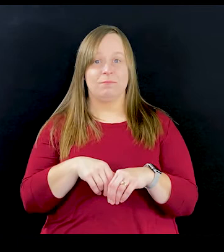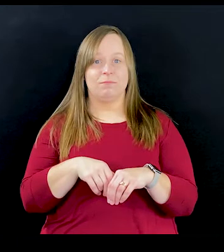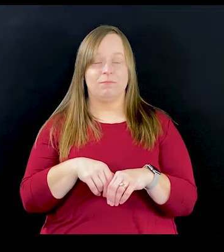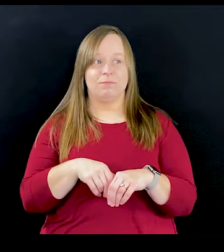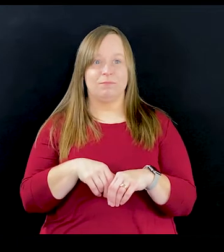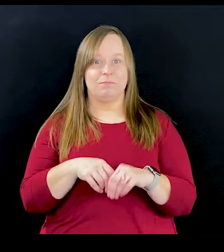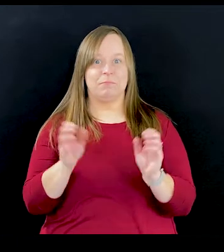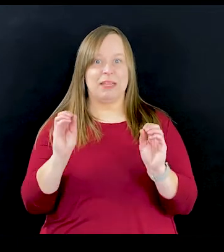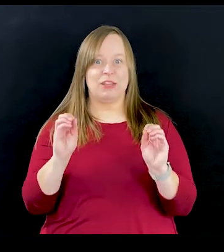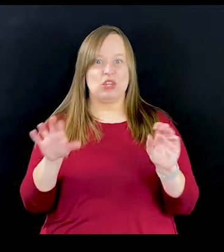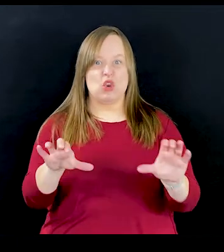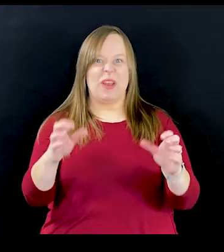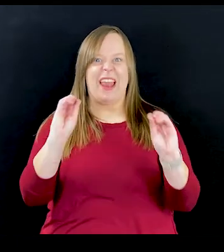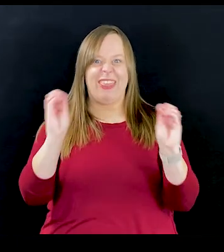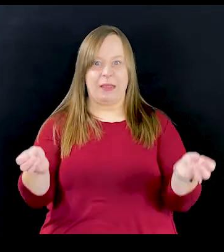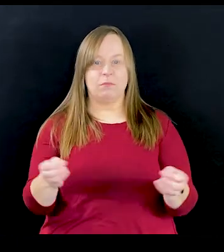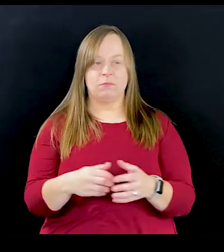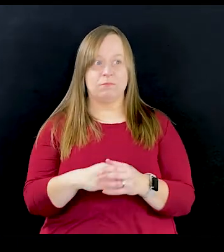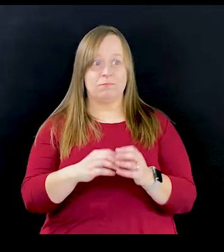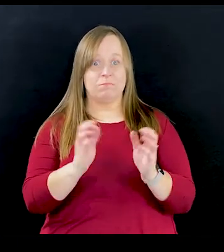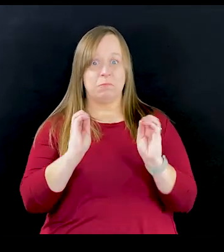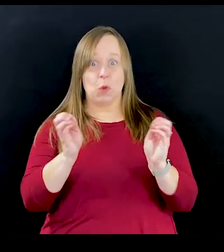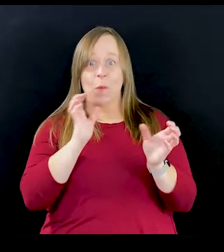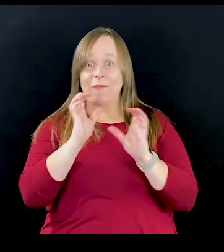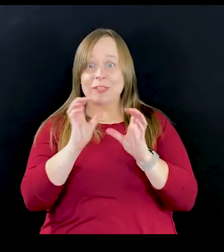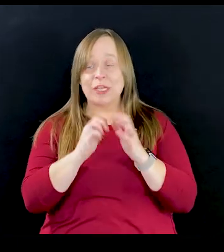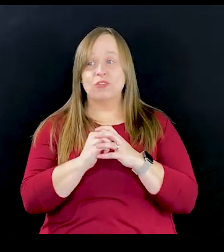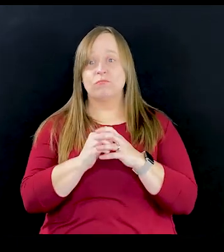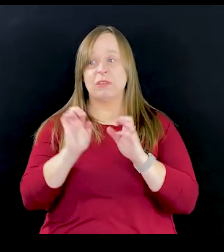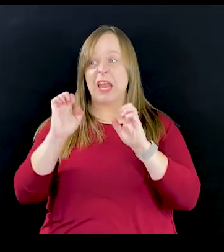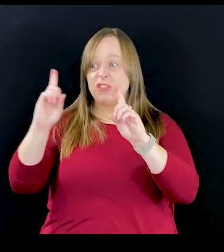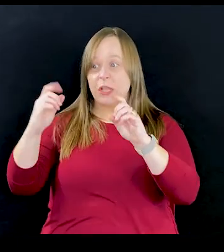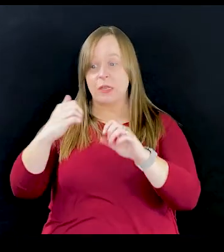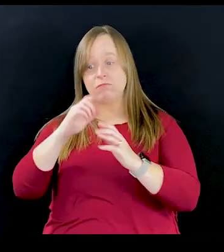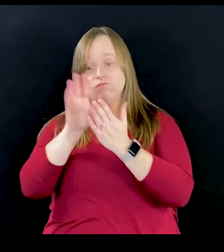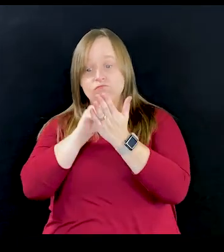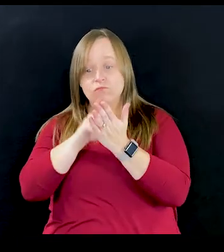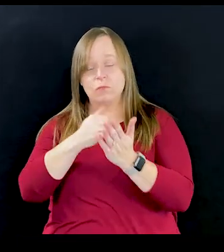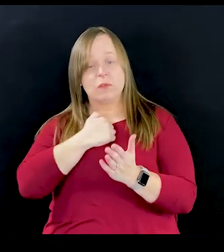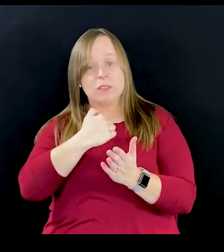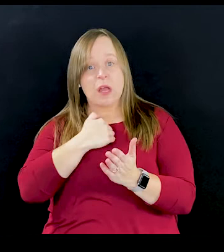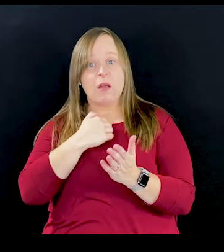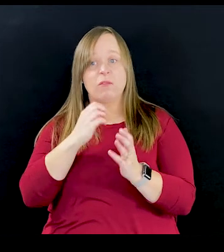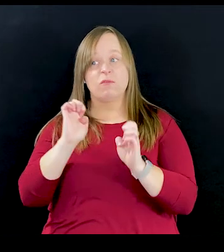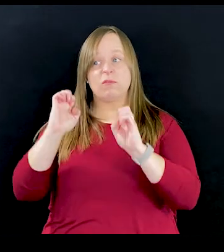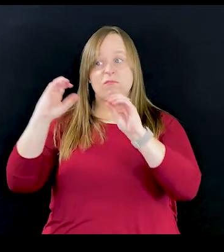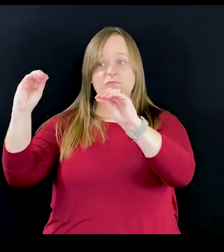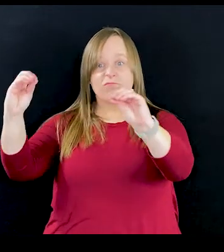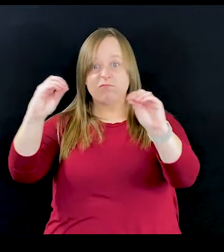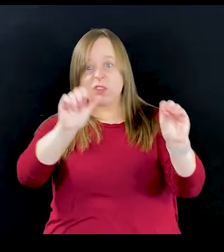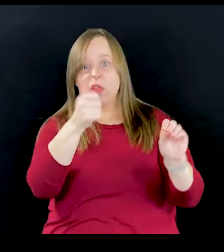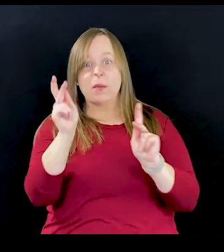But then doing nothing about it, not having conversations about it, not educating yourself about it, not educating others about it